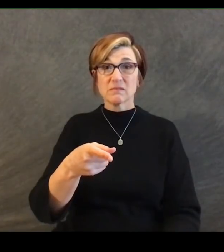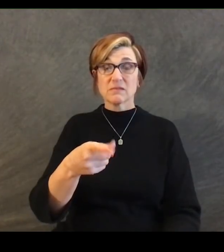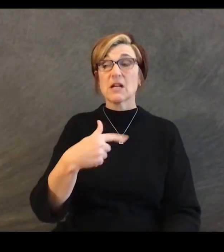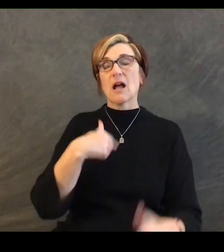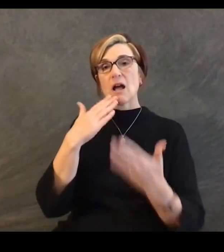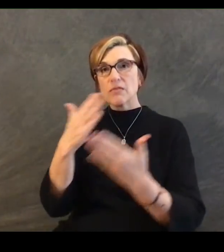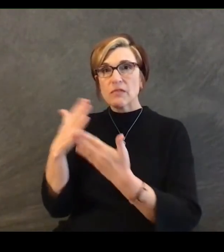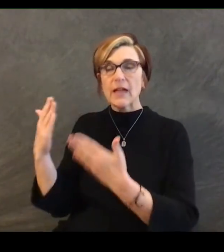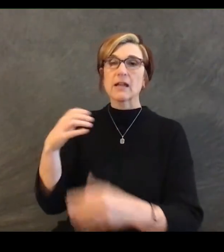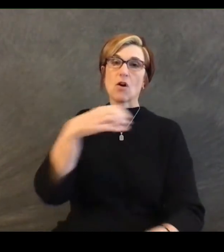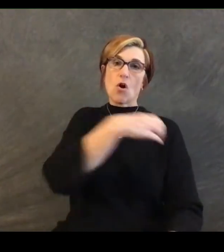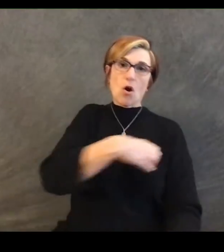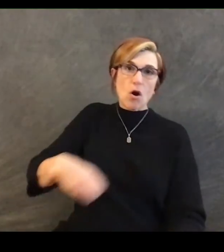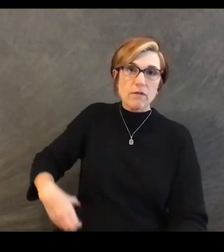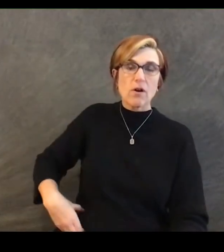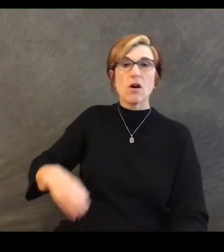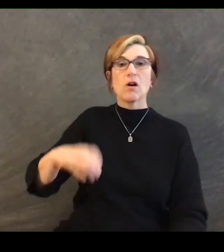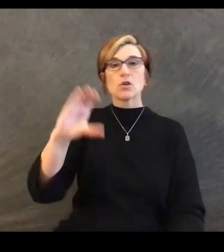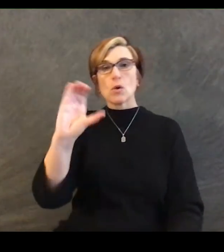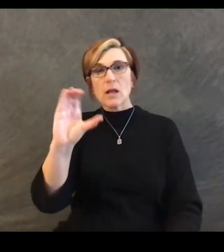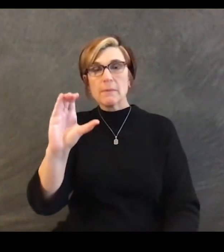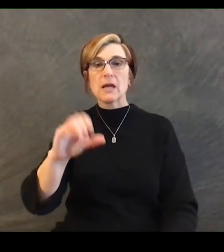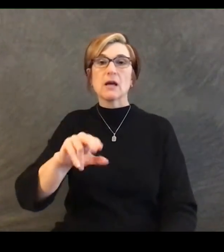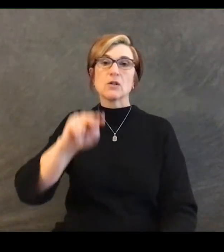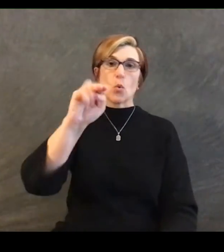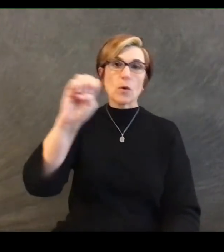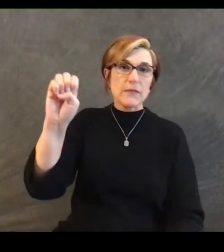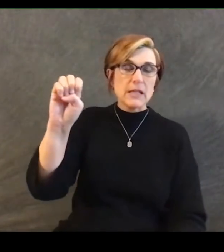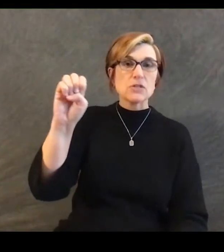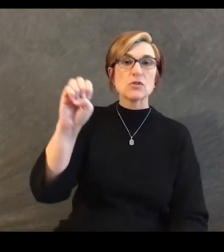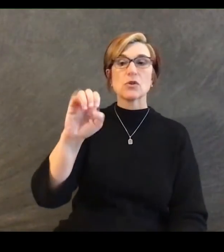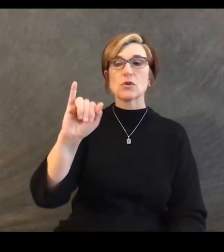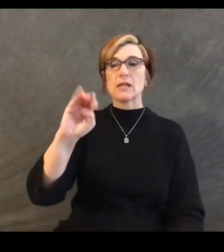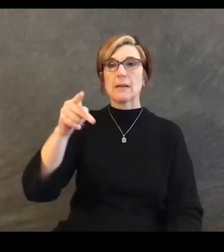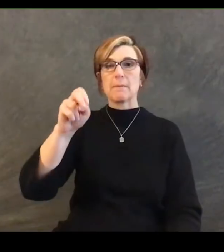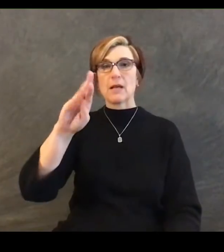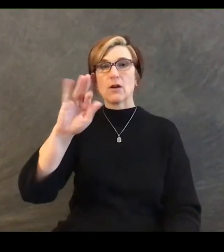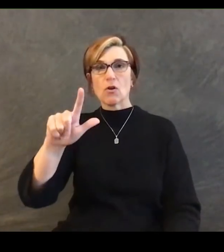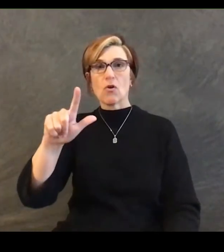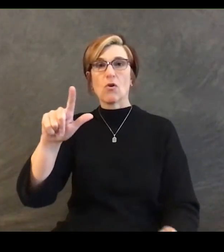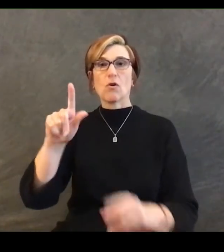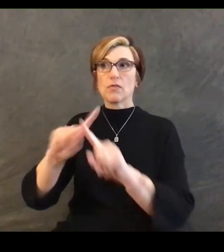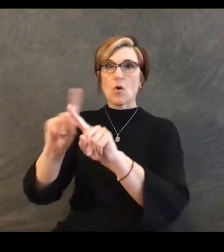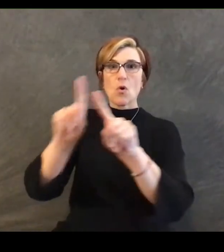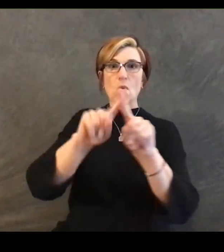Columbia from Northeastern from Imperial who helped us tremendously it was their